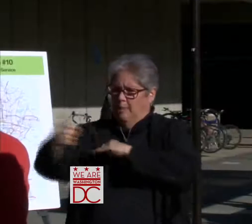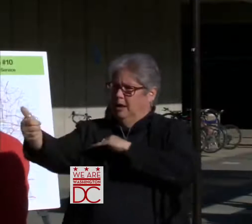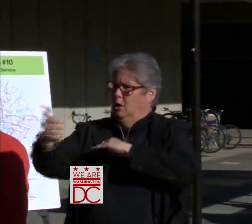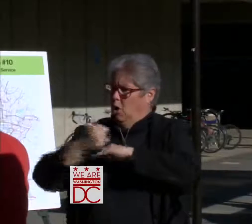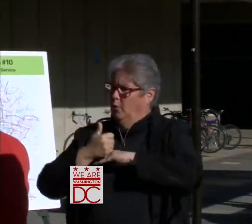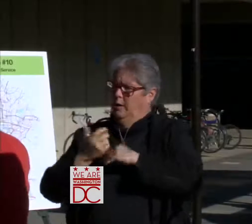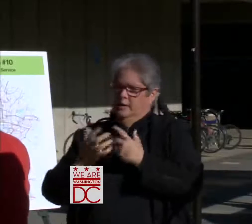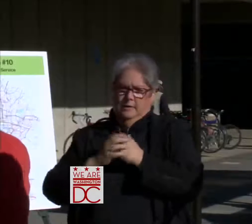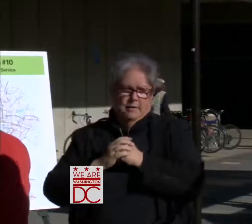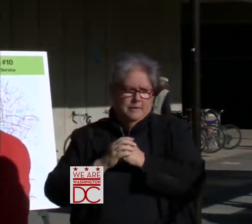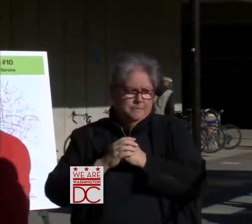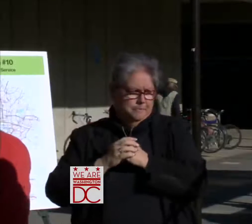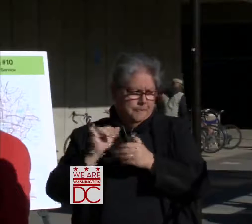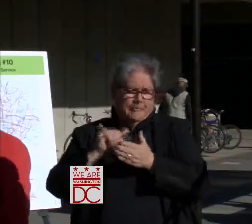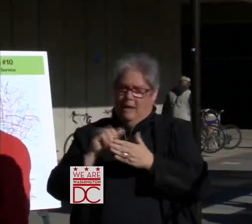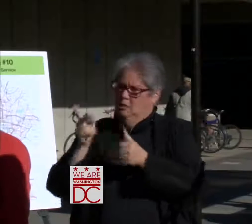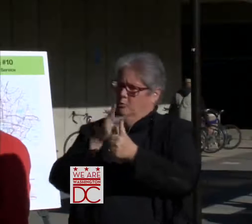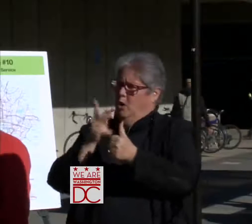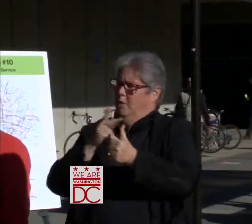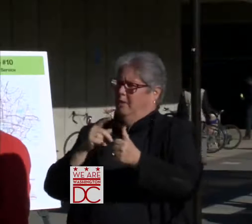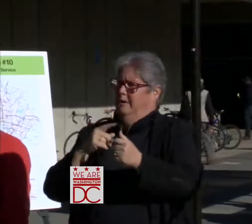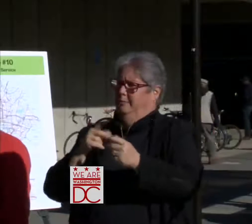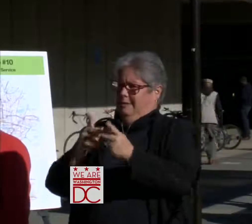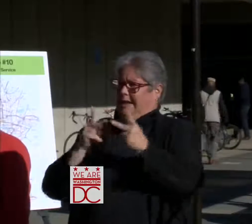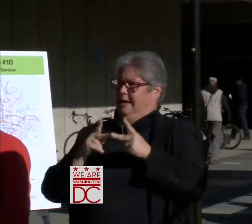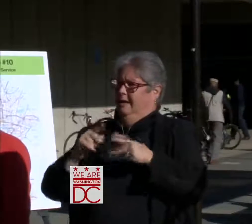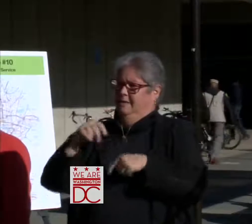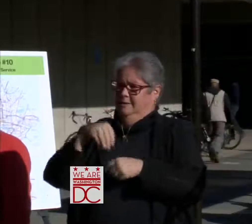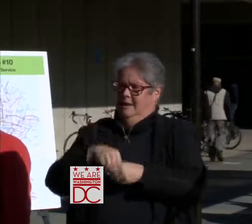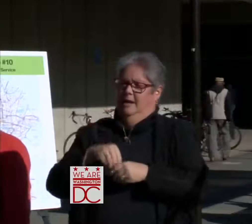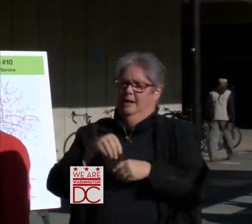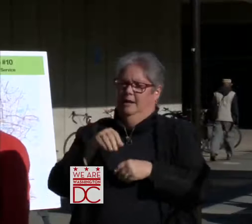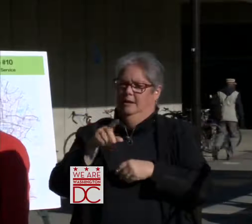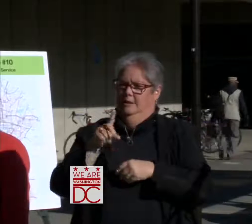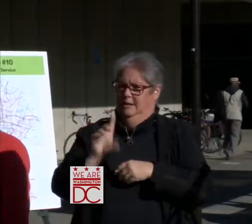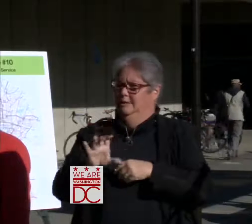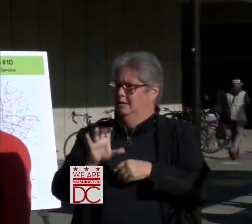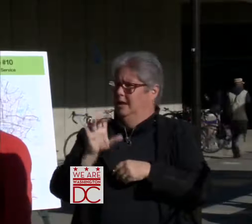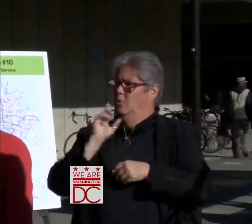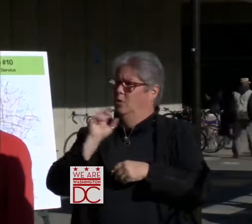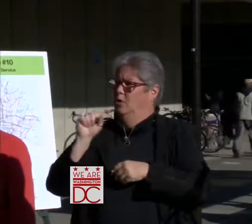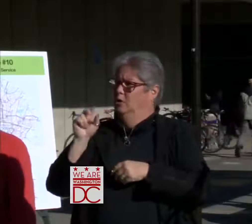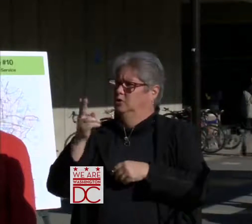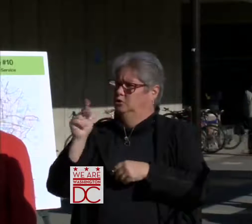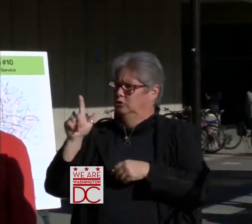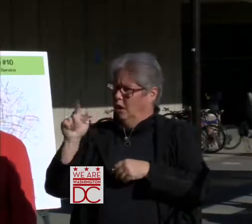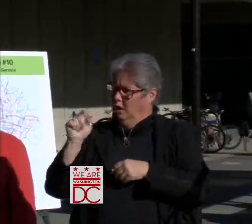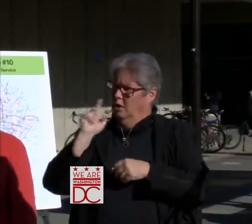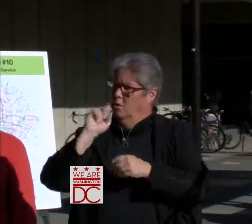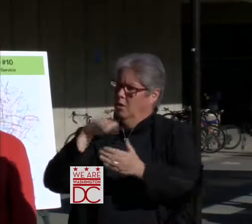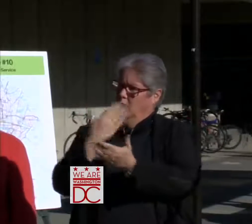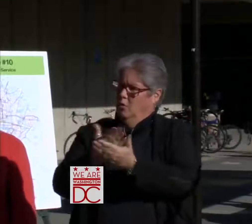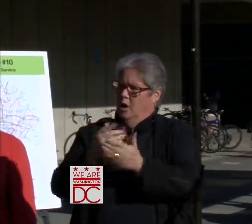THAT WILL BE THE PRIMARY POINT IN THE DISTRICT WHERE THOSE SHUTTLE BUSES WILL BE COMING IN FROM SOUTHBOUND DIRECTION